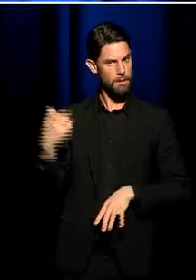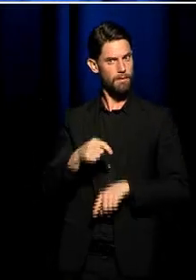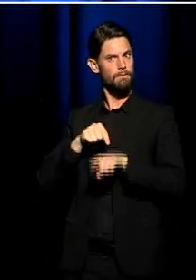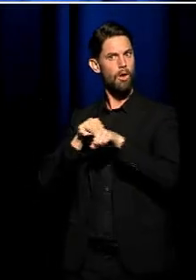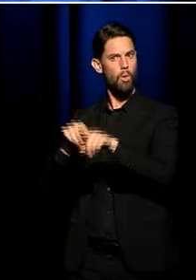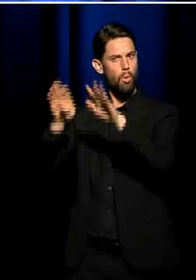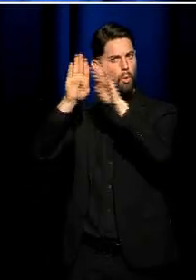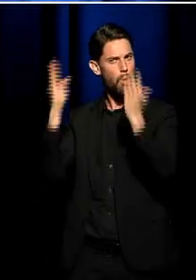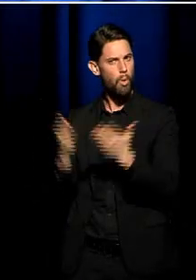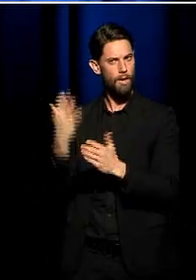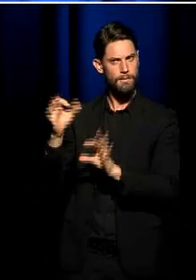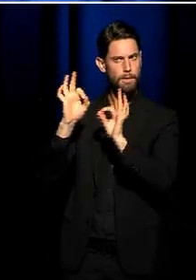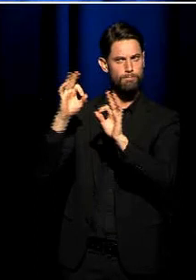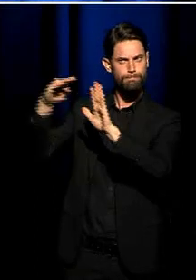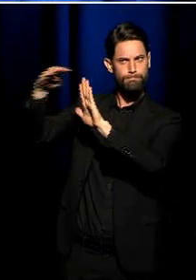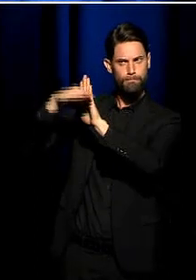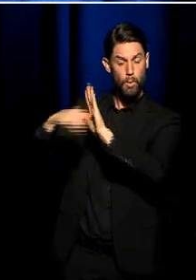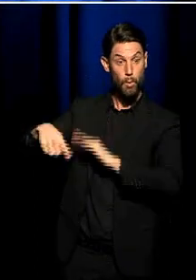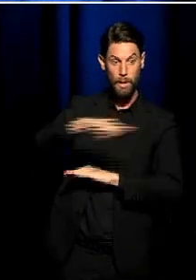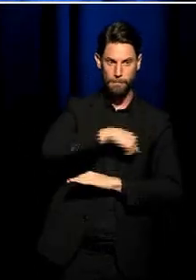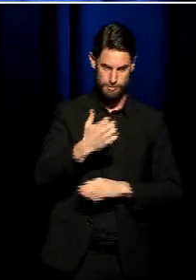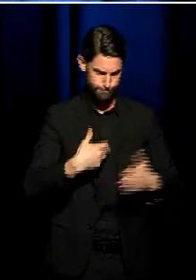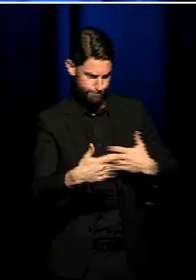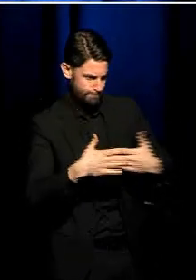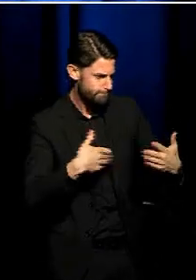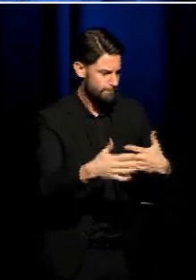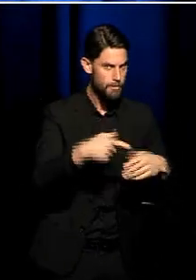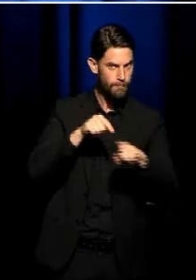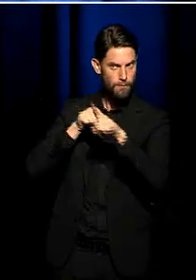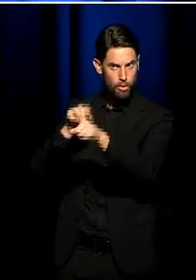appropriate legislative, administrative and other measures to promote the human